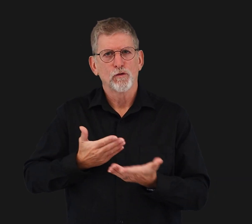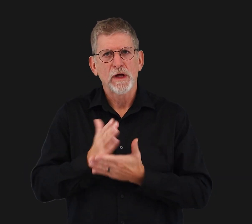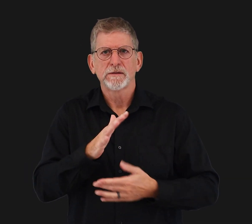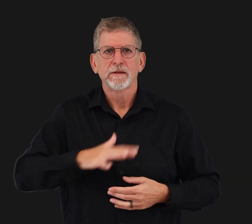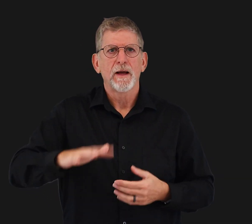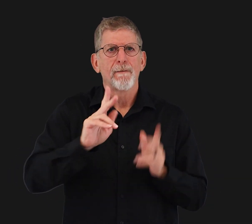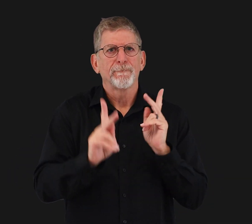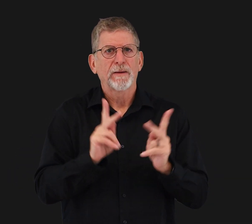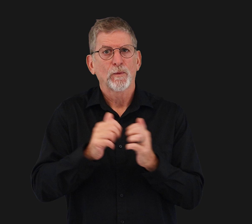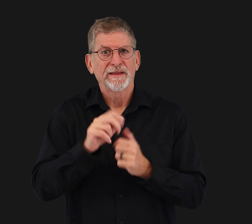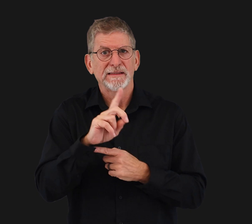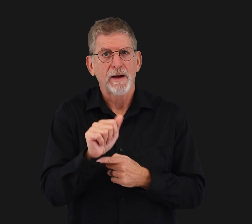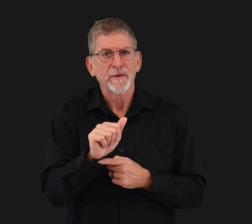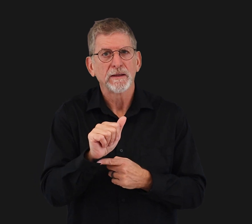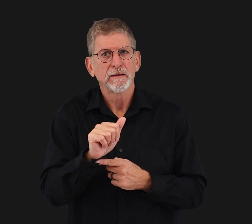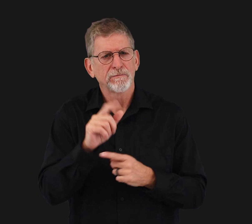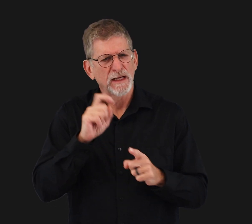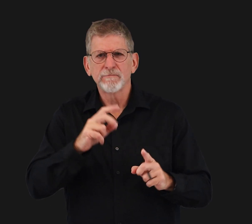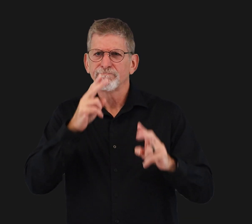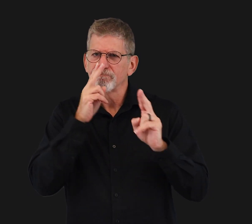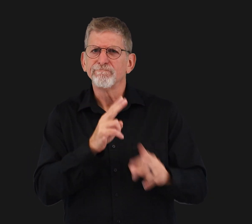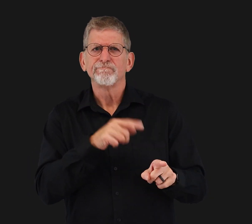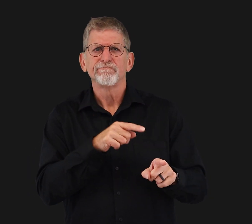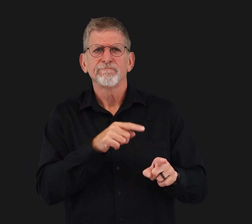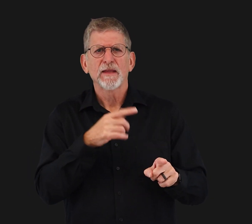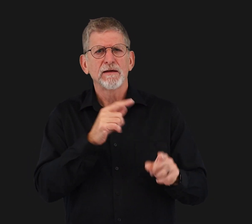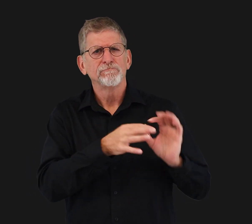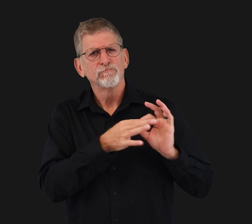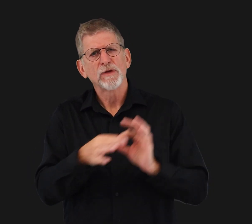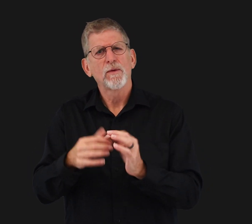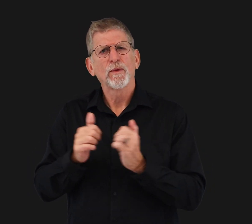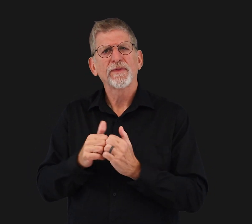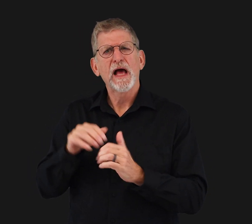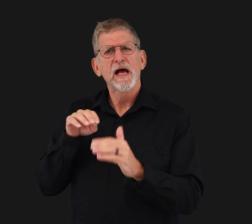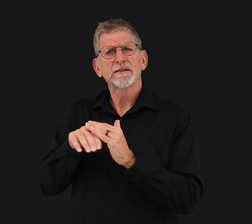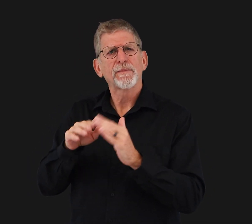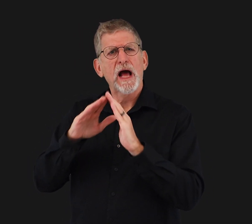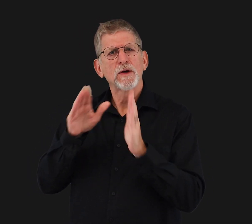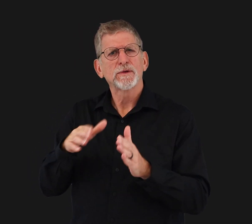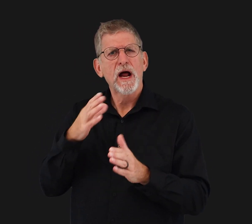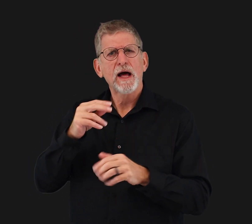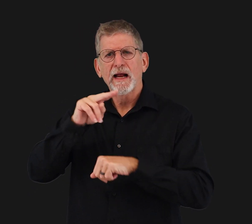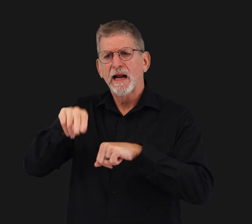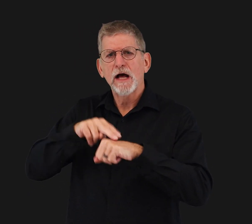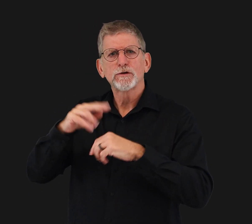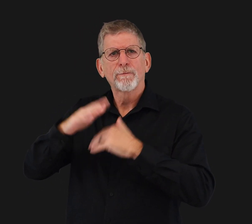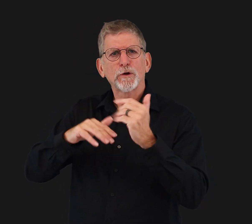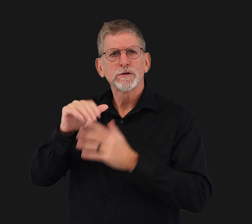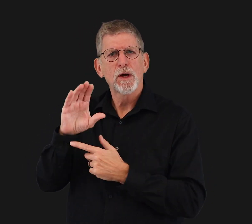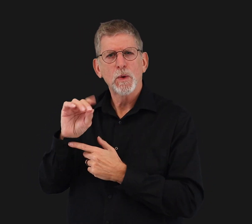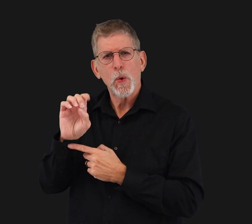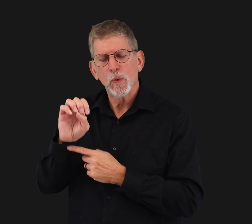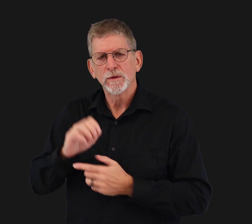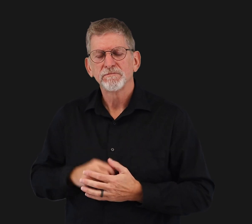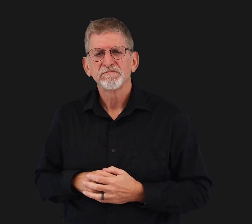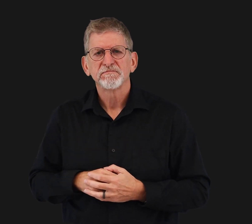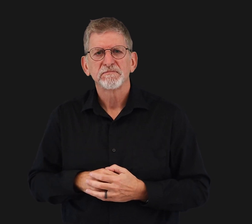the human rights of people with disabilities be upheld as it relates to accessible housing and the National Building Code: